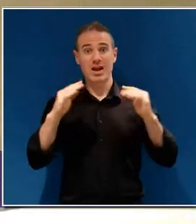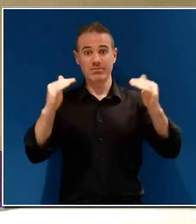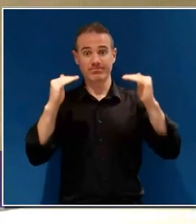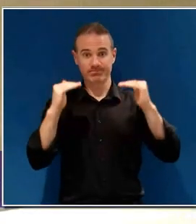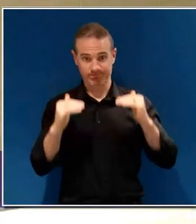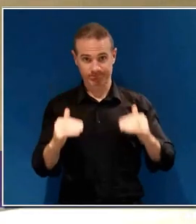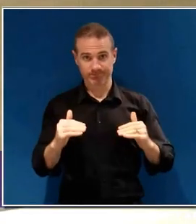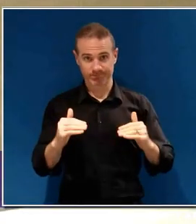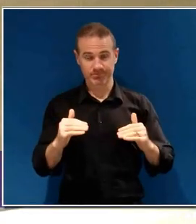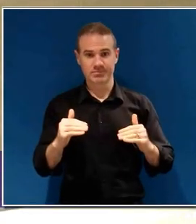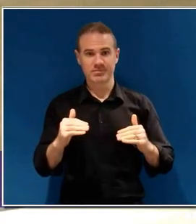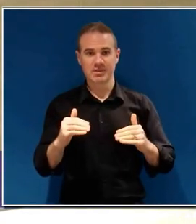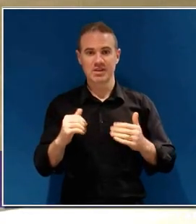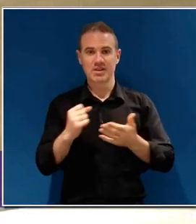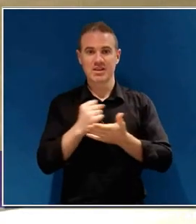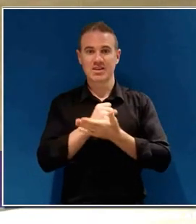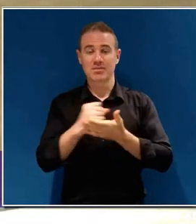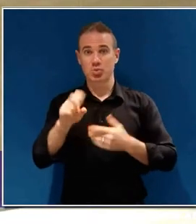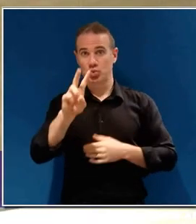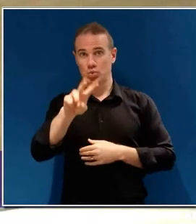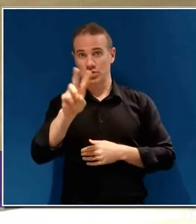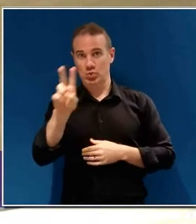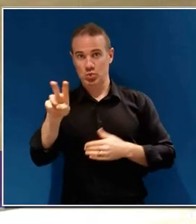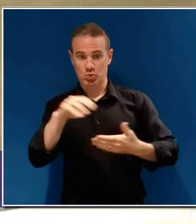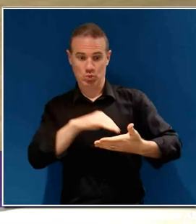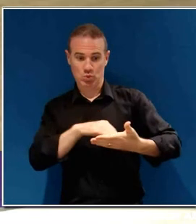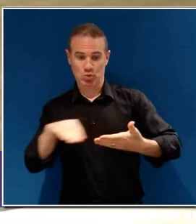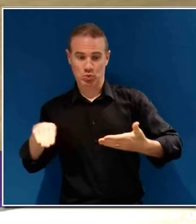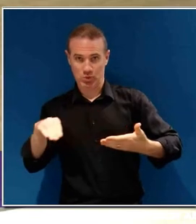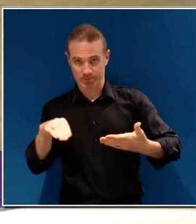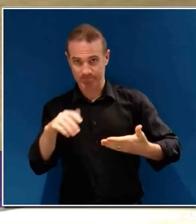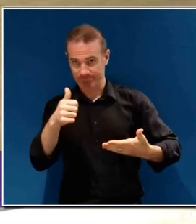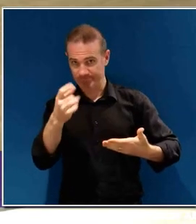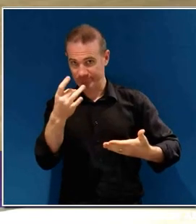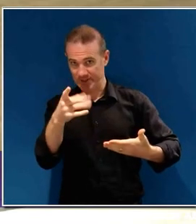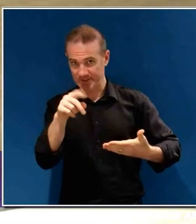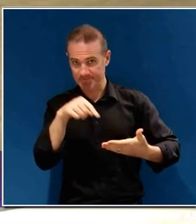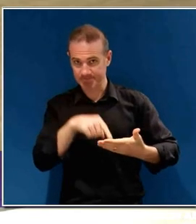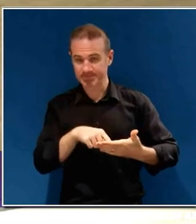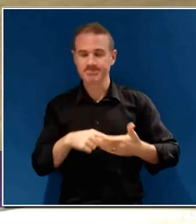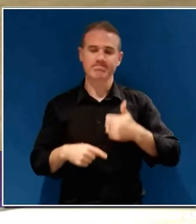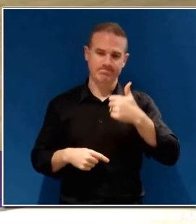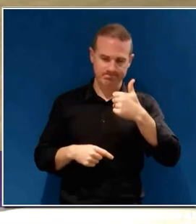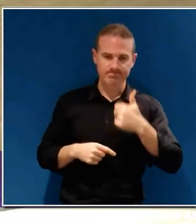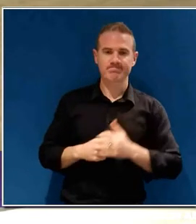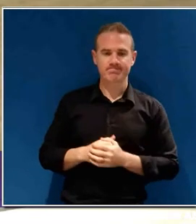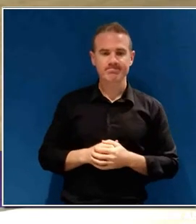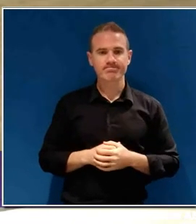You've investigated different approaches to funding and supporting students with